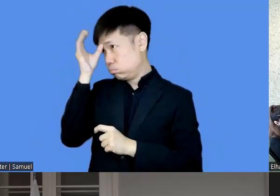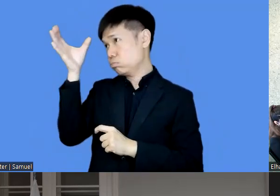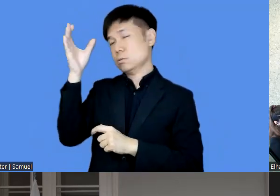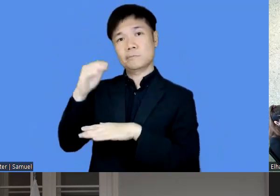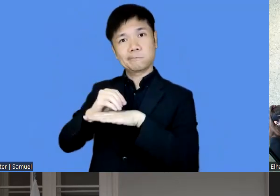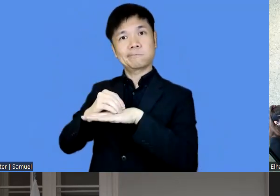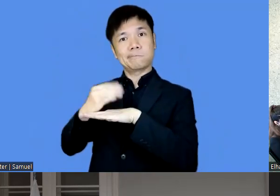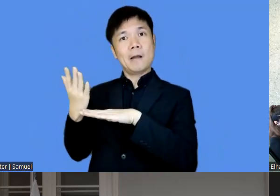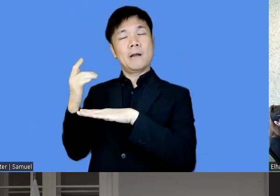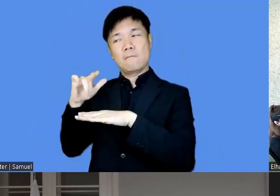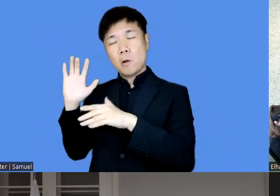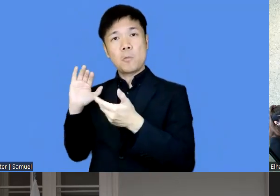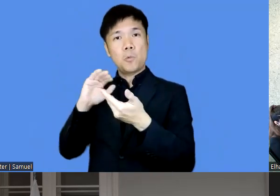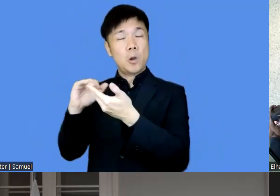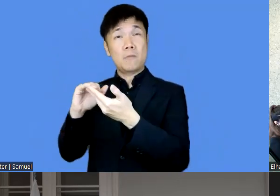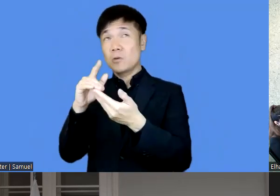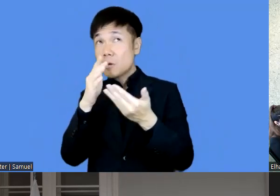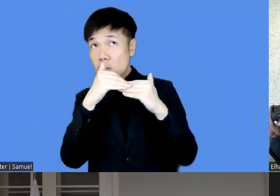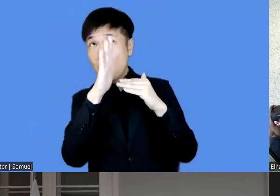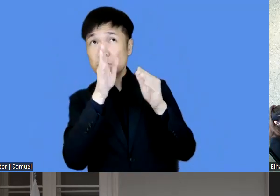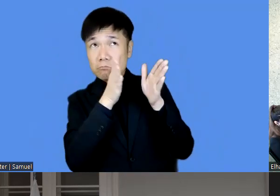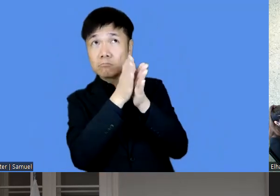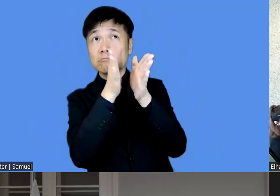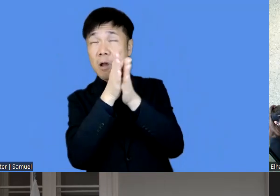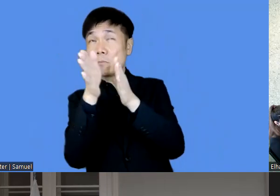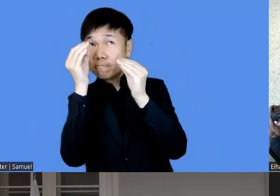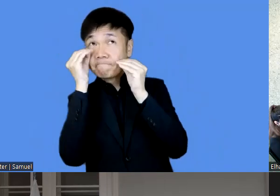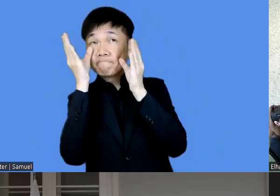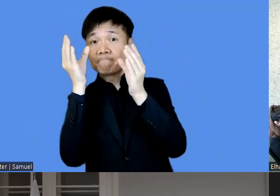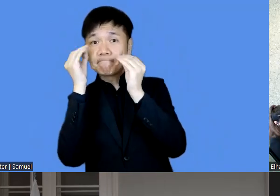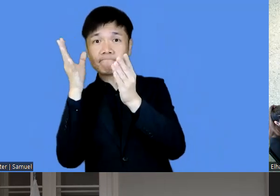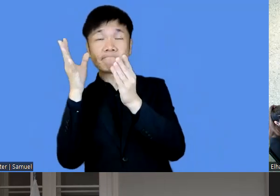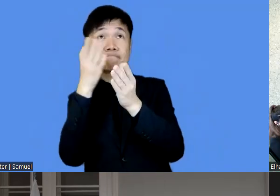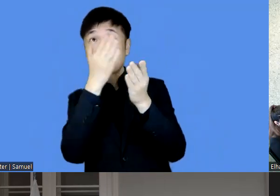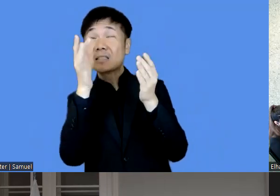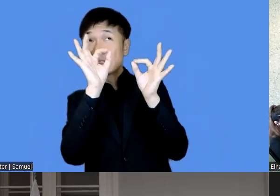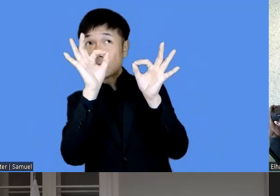sensitisation of armed forces, again, talking to the issue of preparedness, should be more